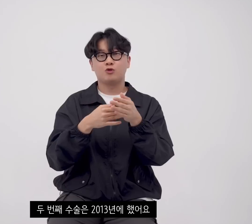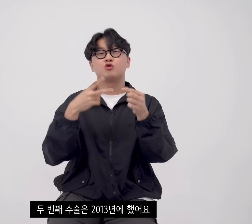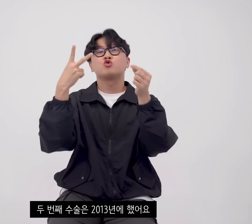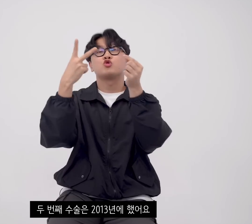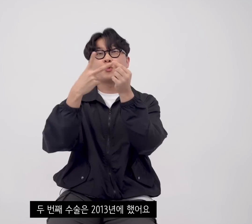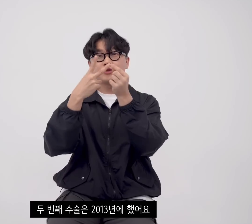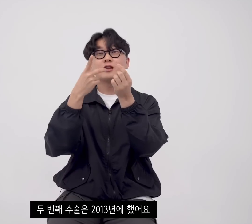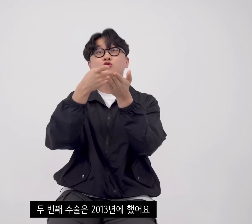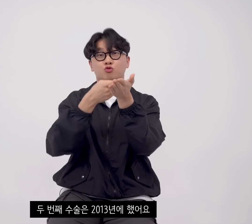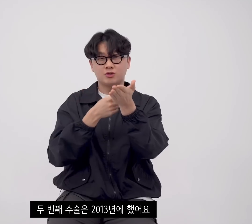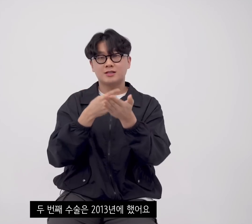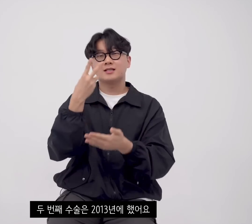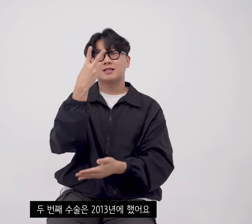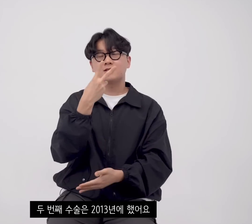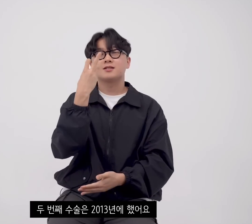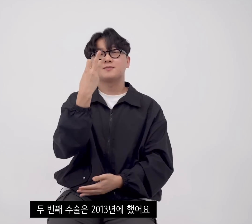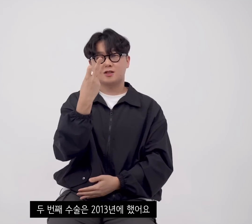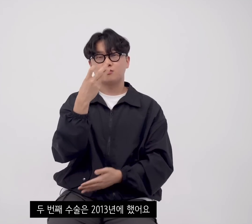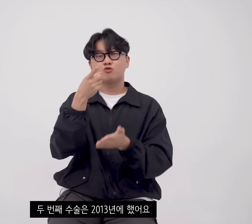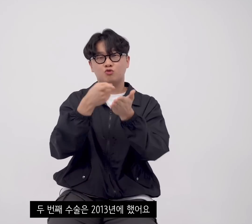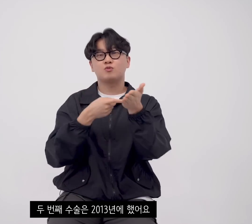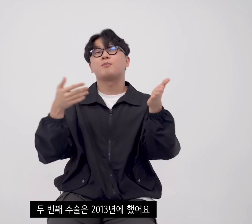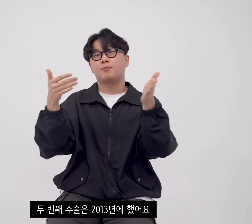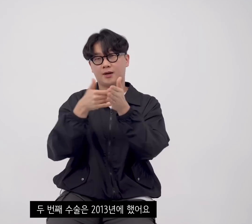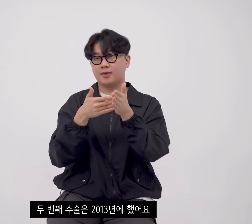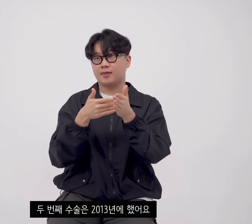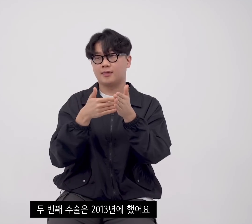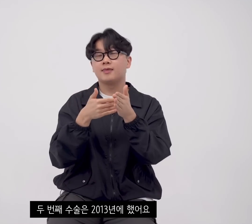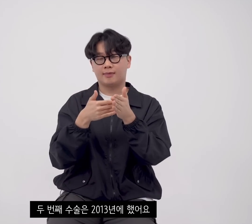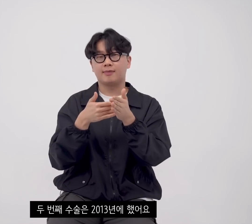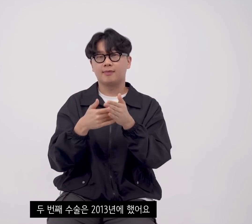the second surgery was in 2013.